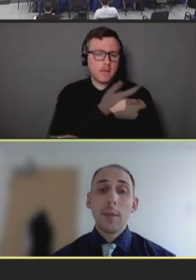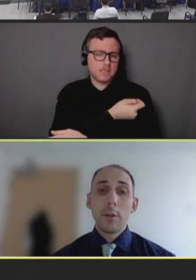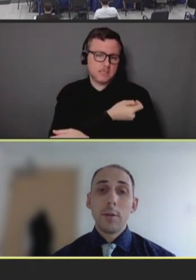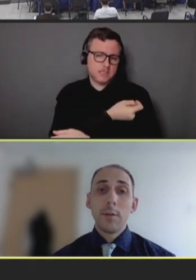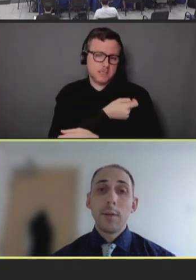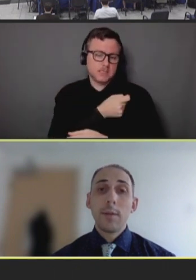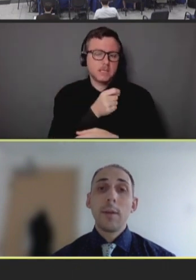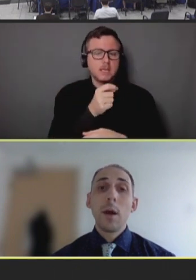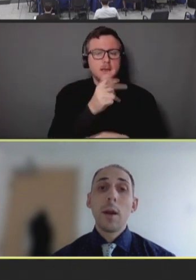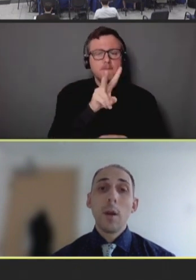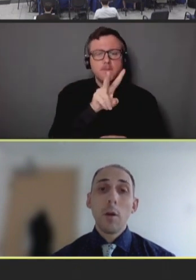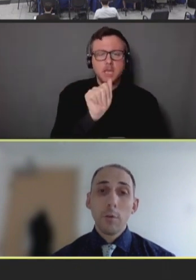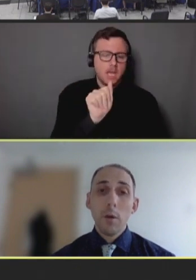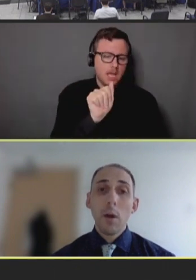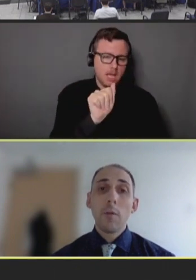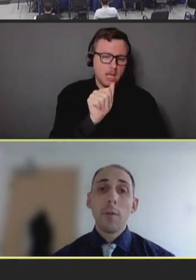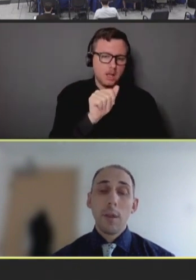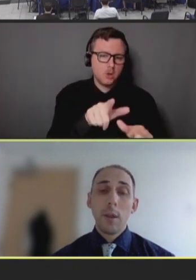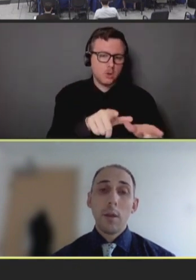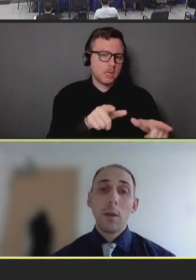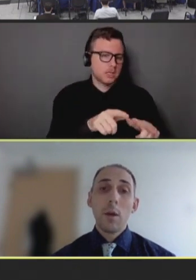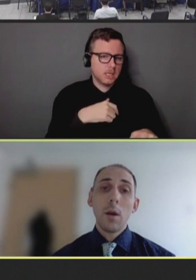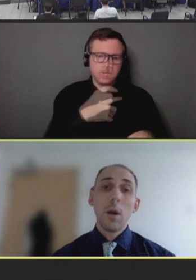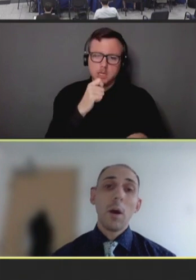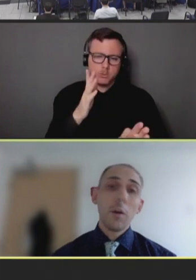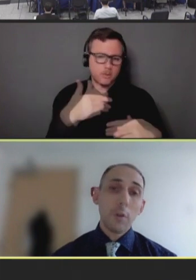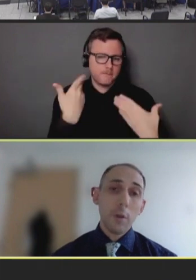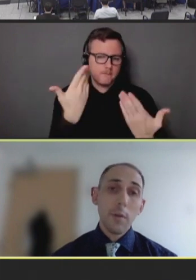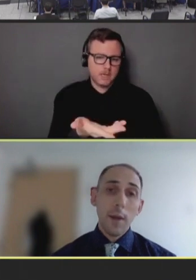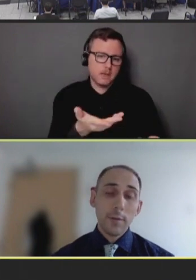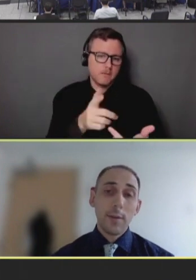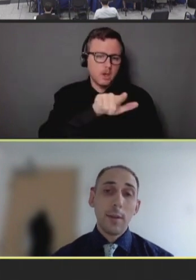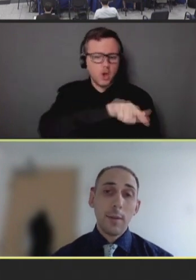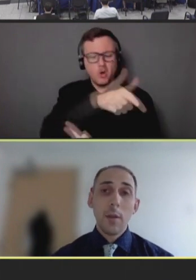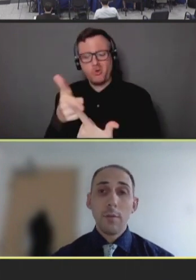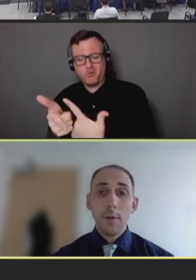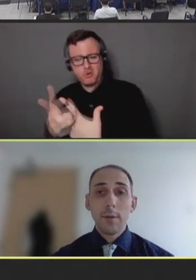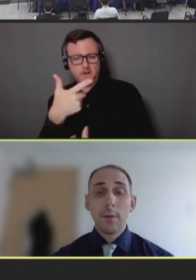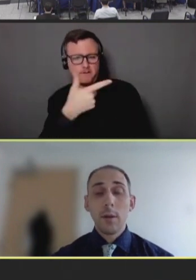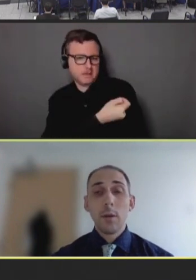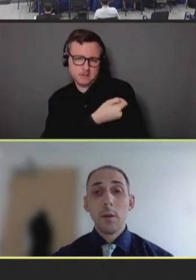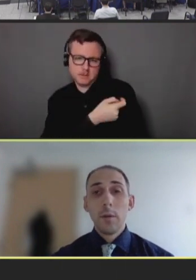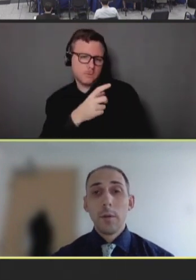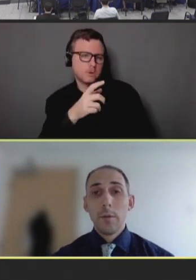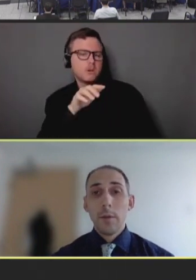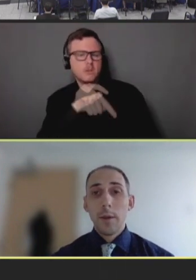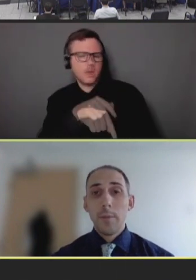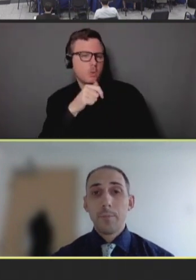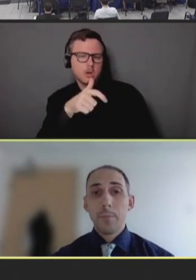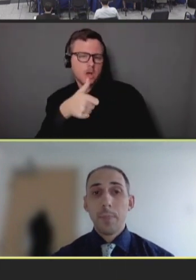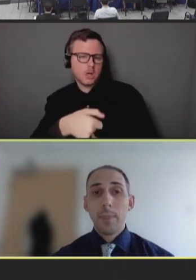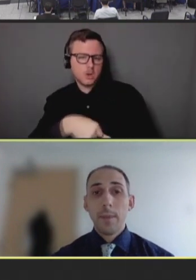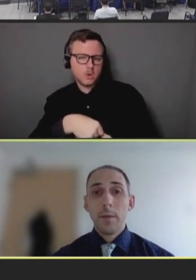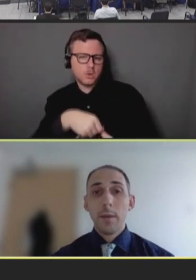stations that did not also offer the alternative vaccine, the other vaccine.